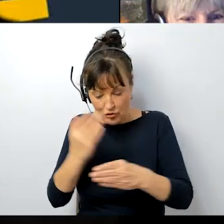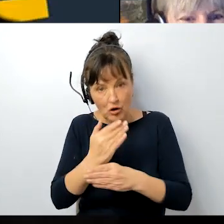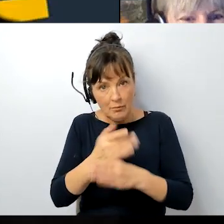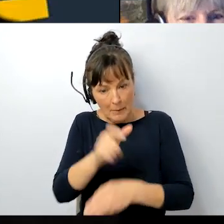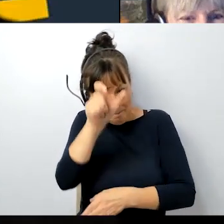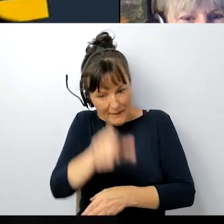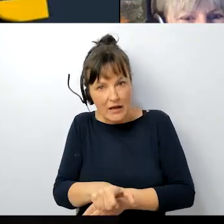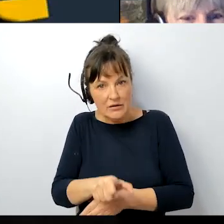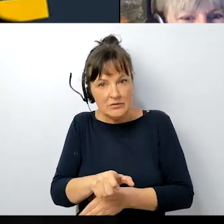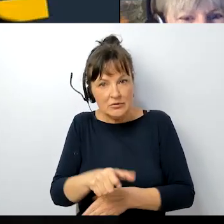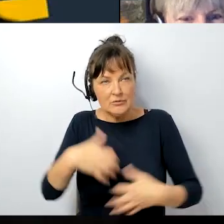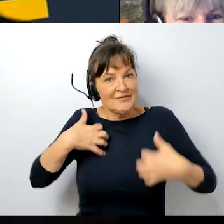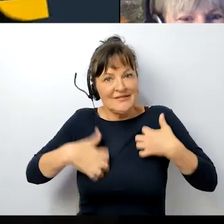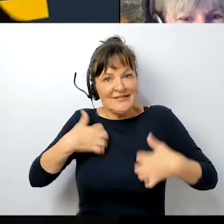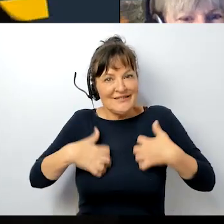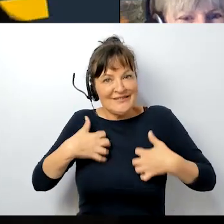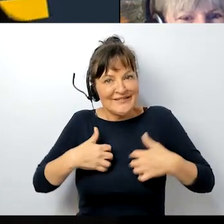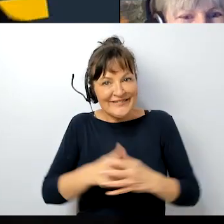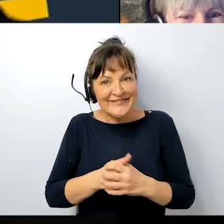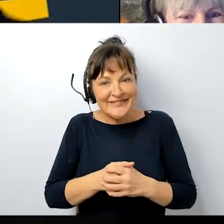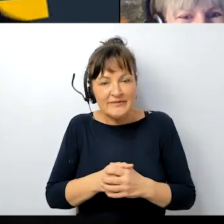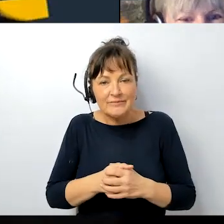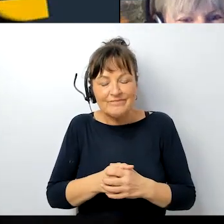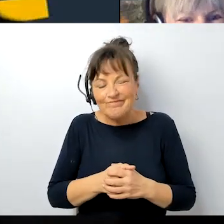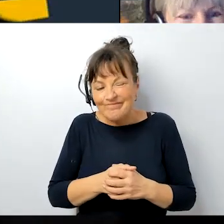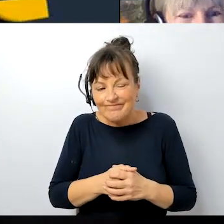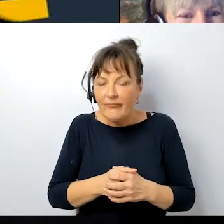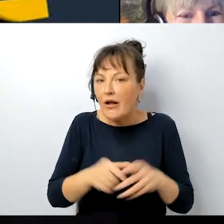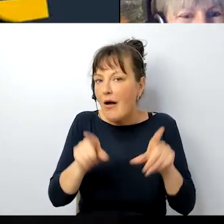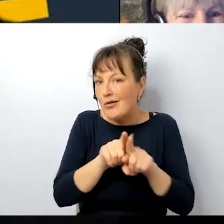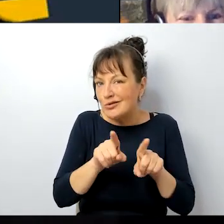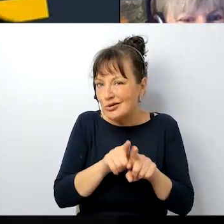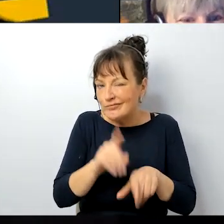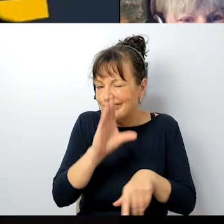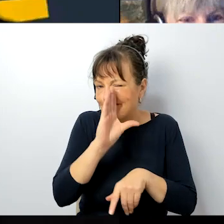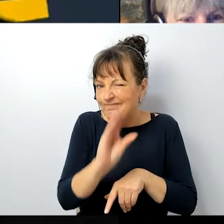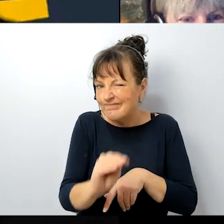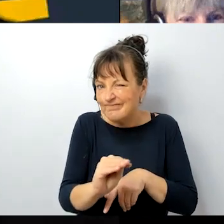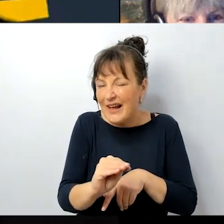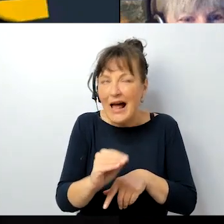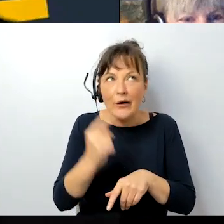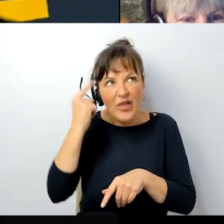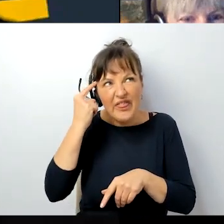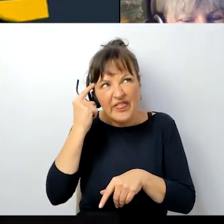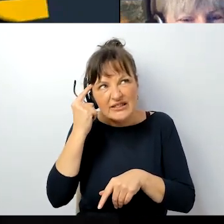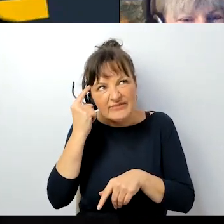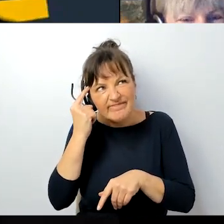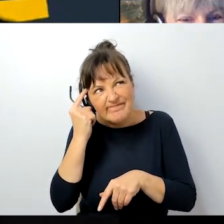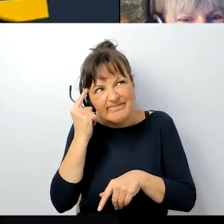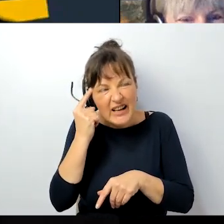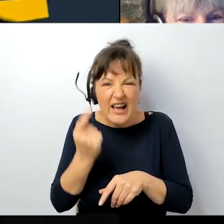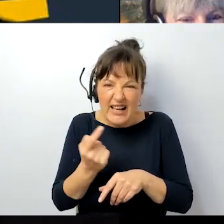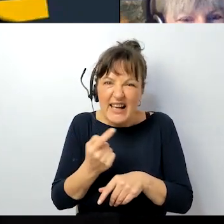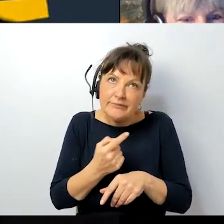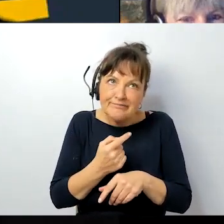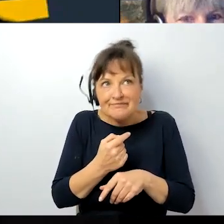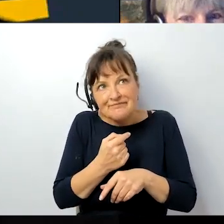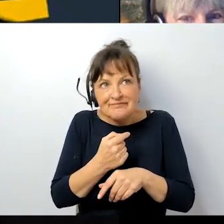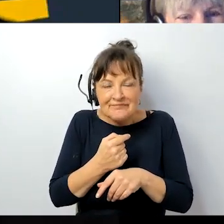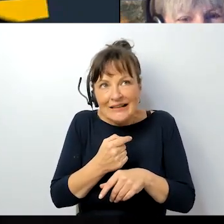that's who they want in the job, someone who really really wants to do it. Another thing to avoid, don't apply for something you don't want to do. I know that sounds really